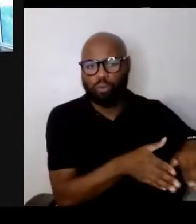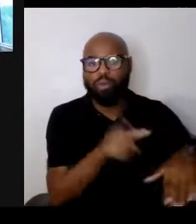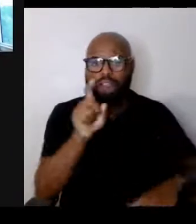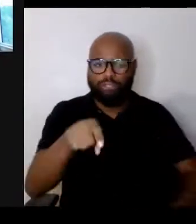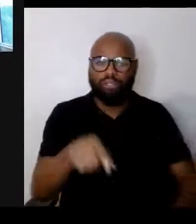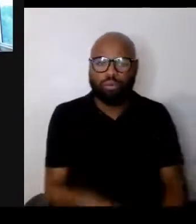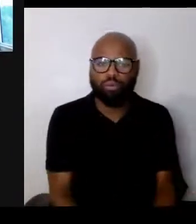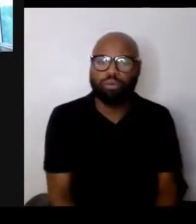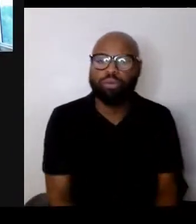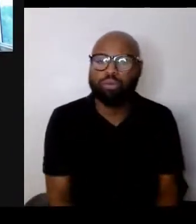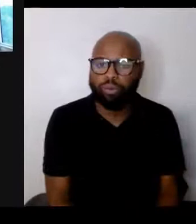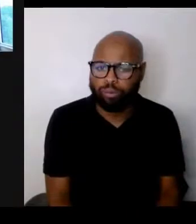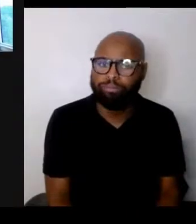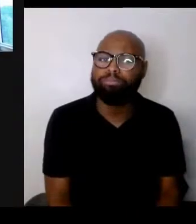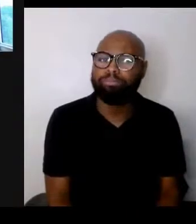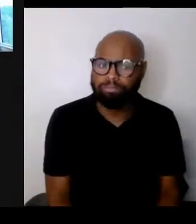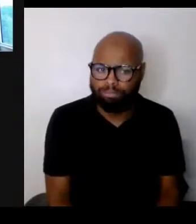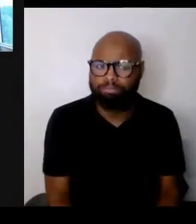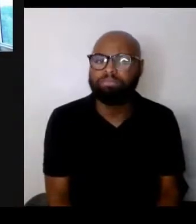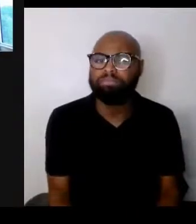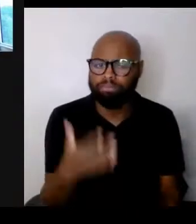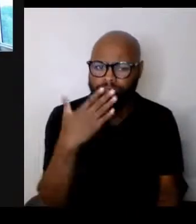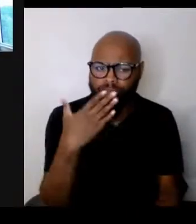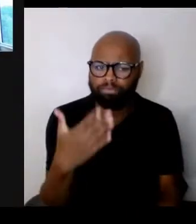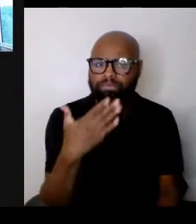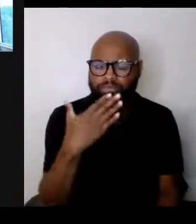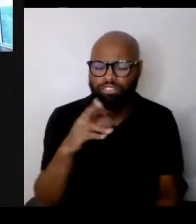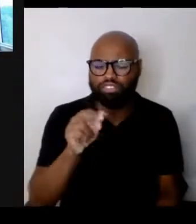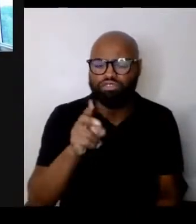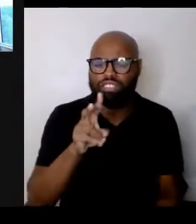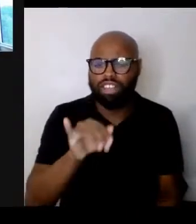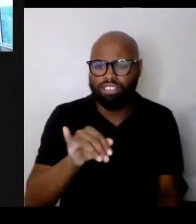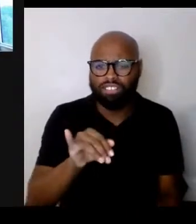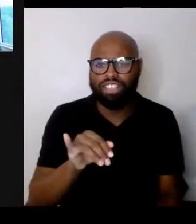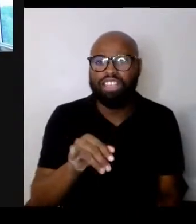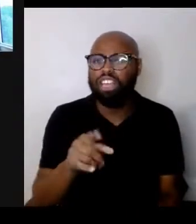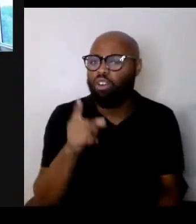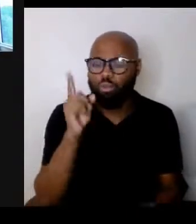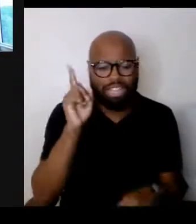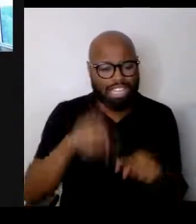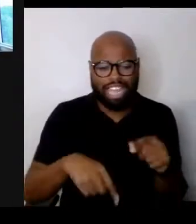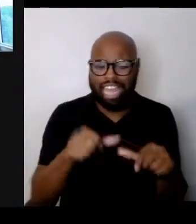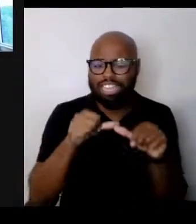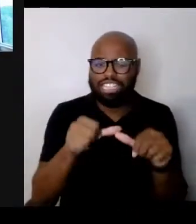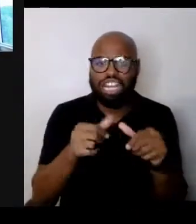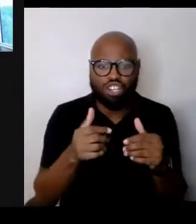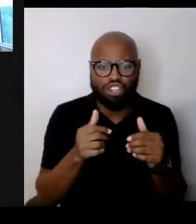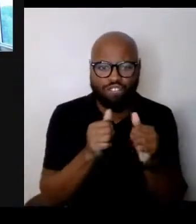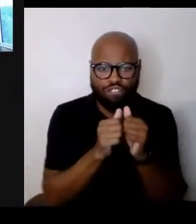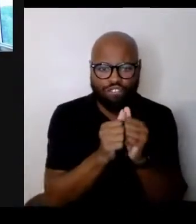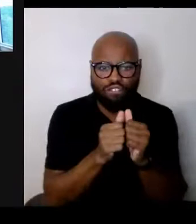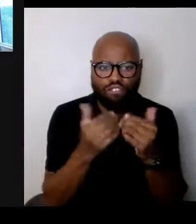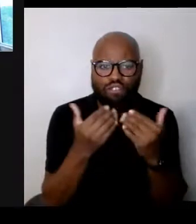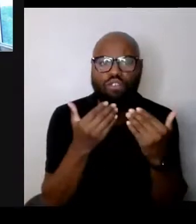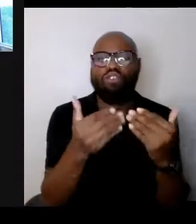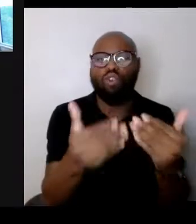Thank you, thank you, Ravi. Yeah, we won't be able to get forward, if not together. Cynthia, we do have time for you to weigh in on this